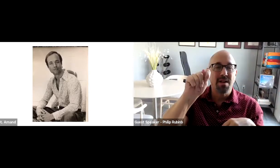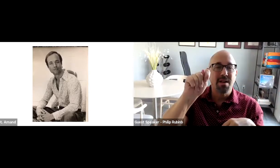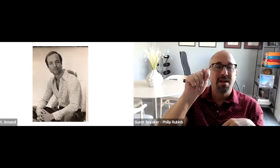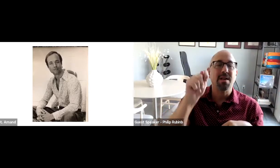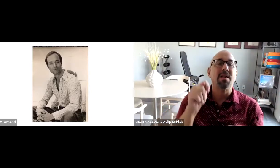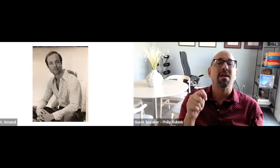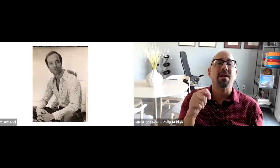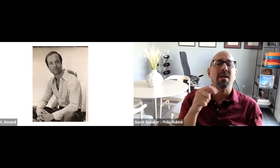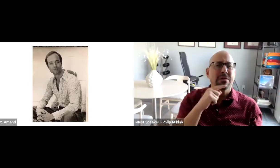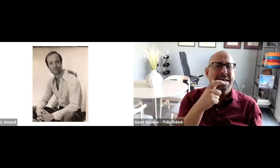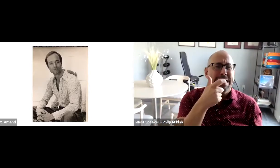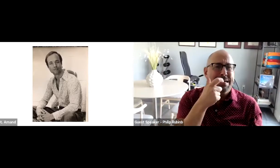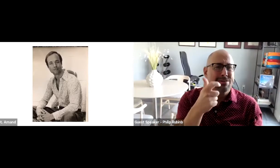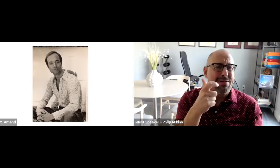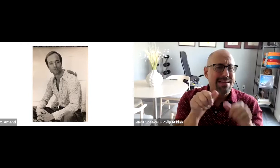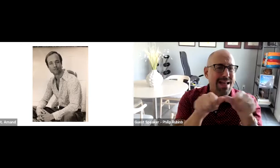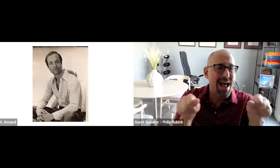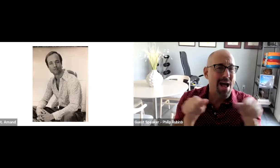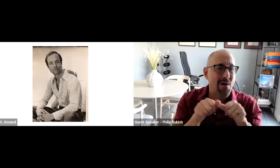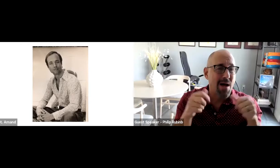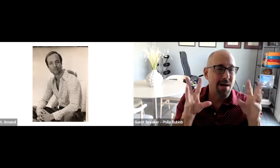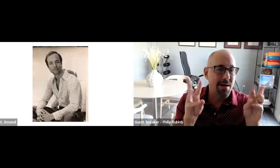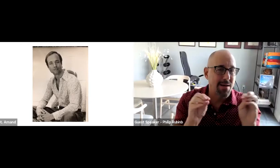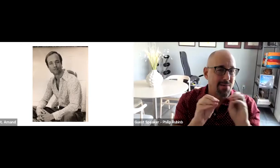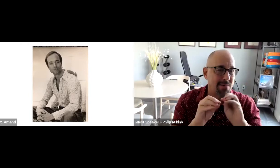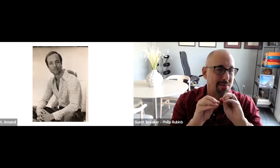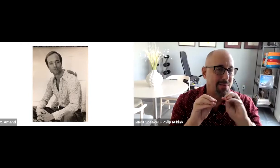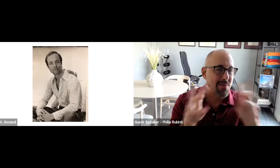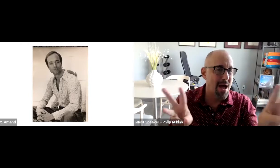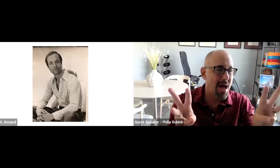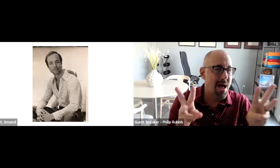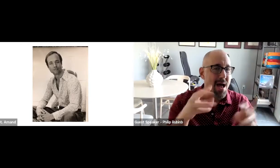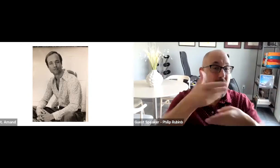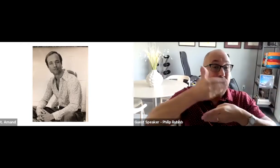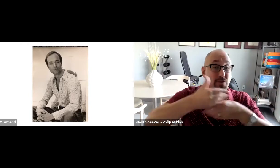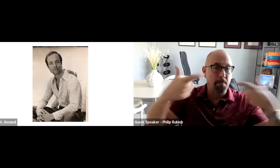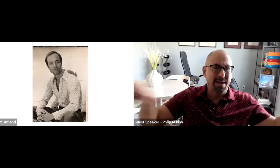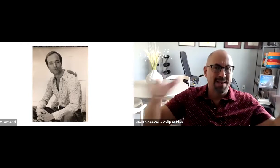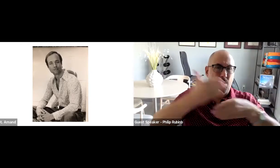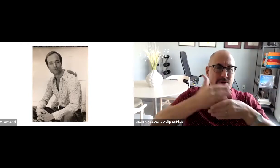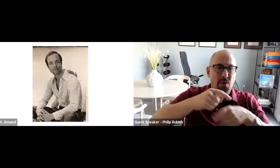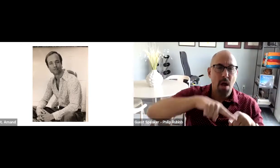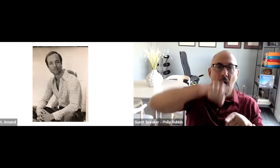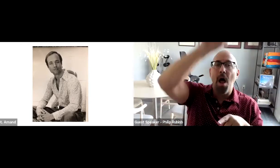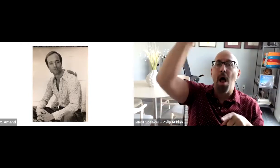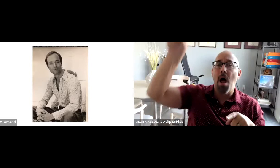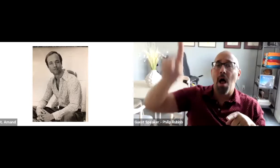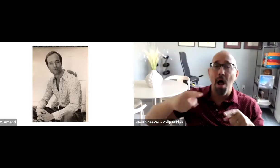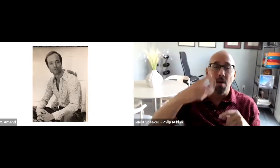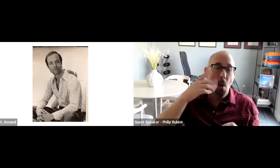on the second floor, in a loft, and it was such an interesting area you can only imagine.